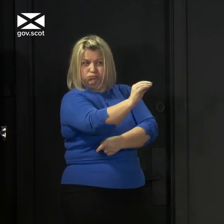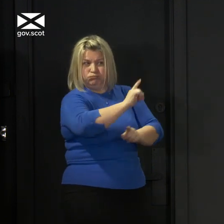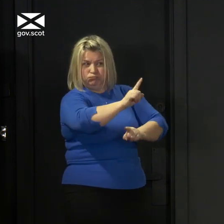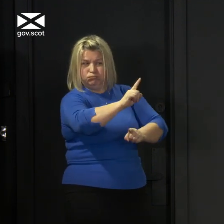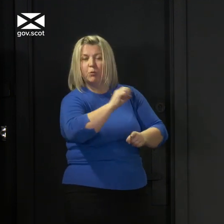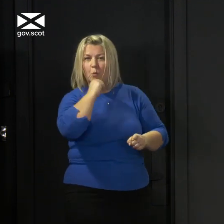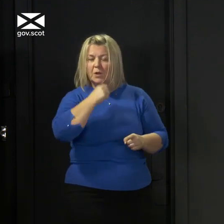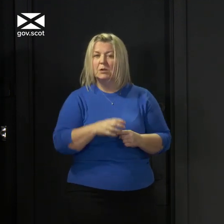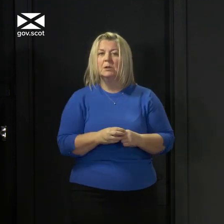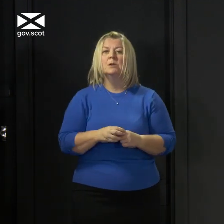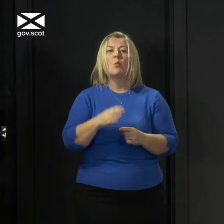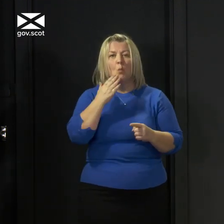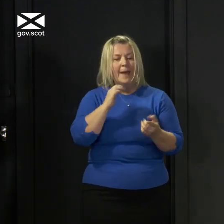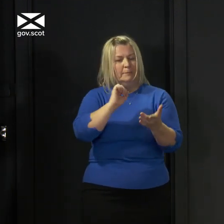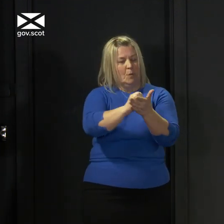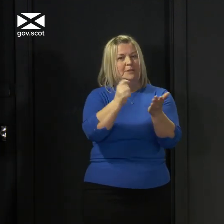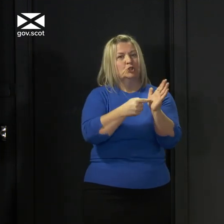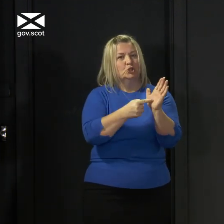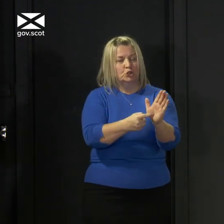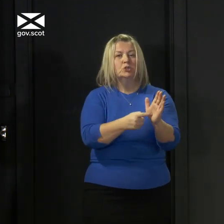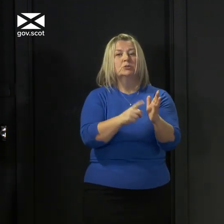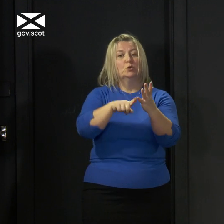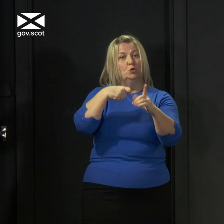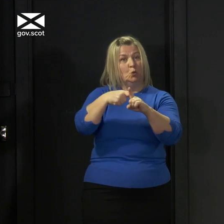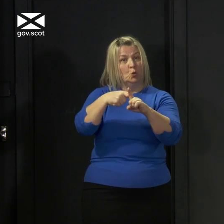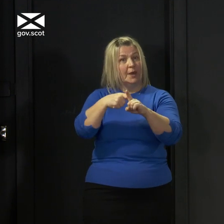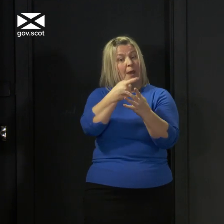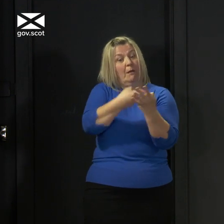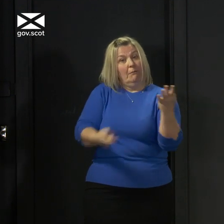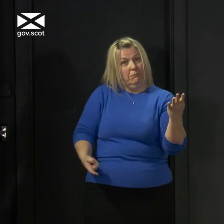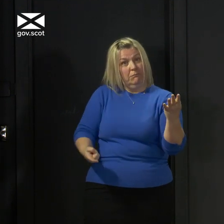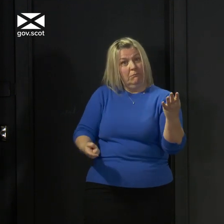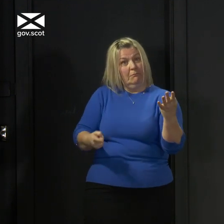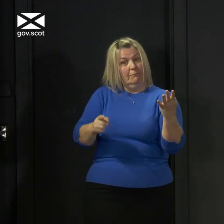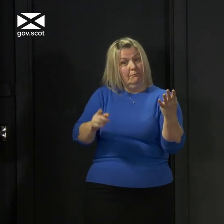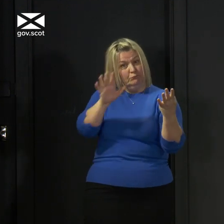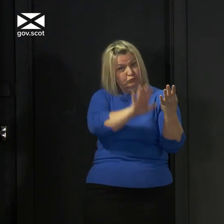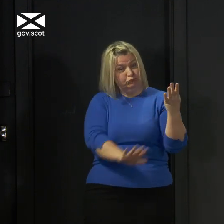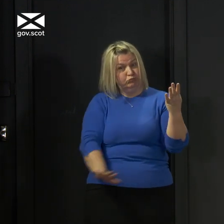published that is a a Yuki wait study looking at demographics how people have